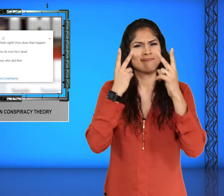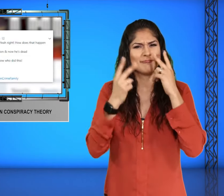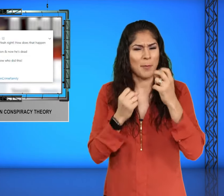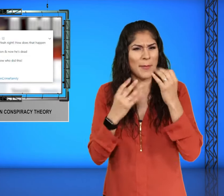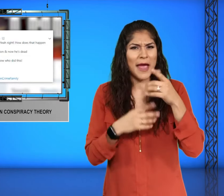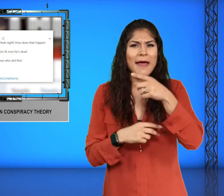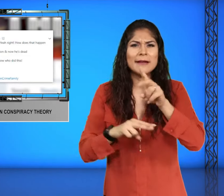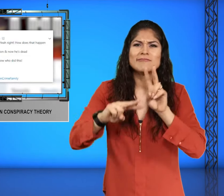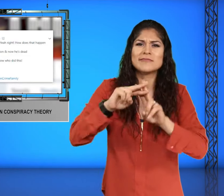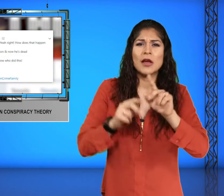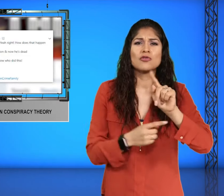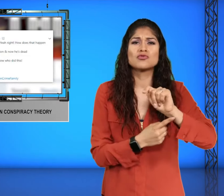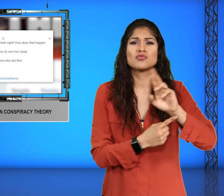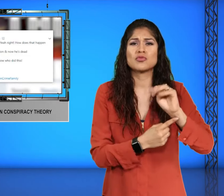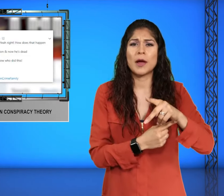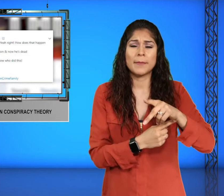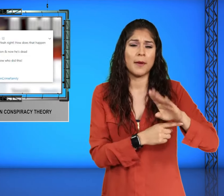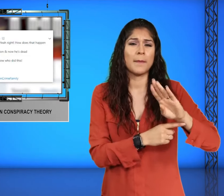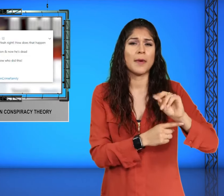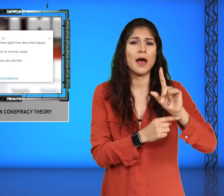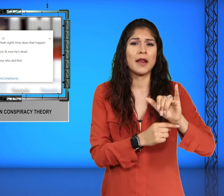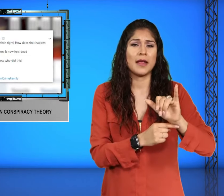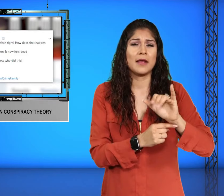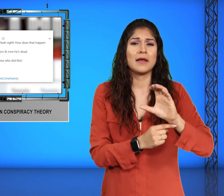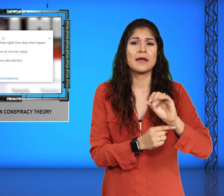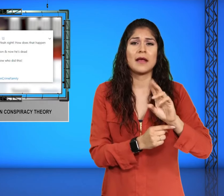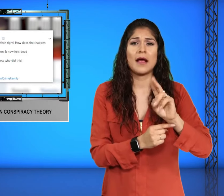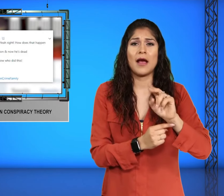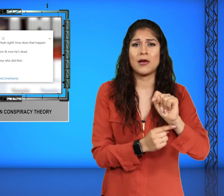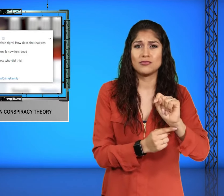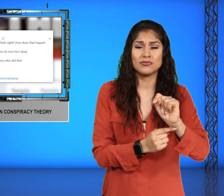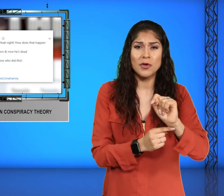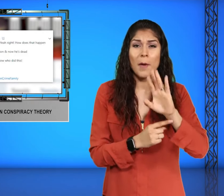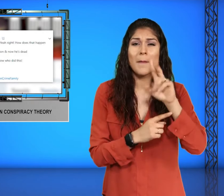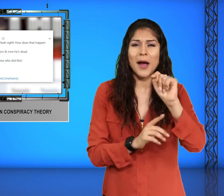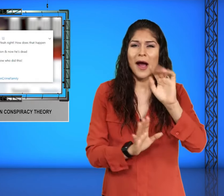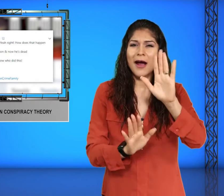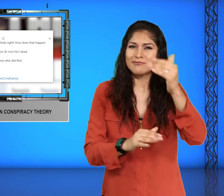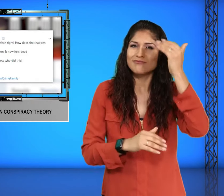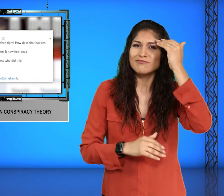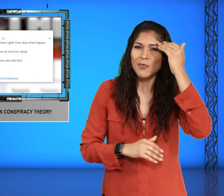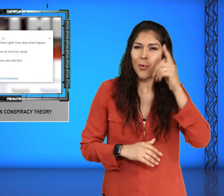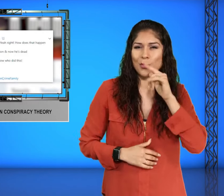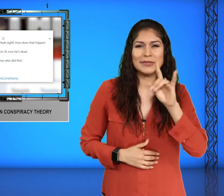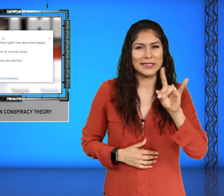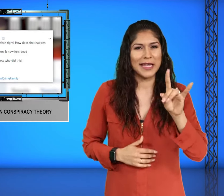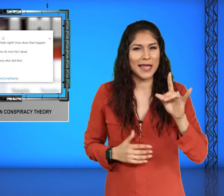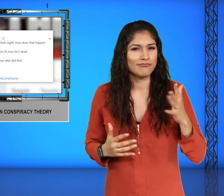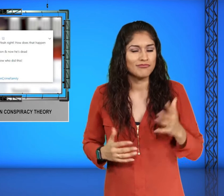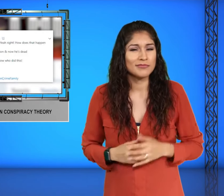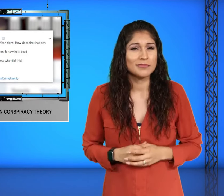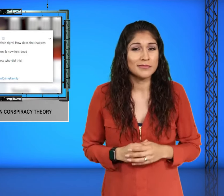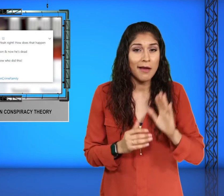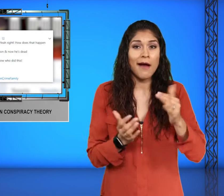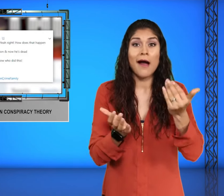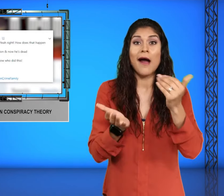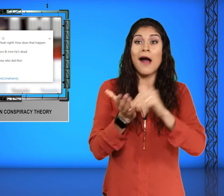I see #TrumpBodyCount trending but we know who did this!